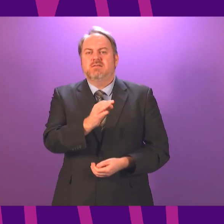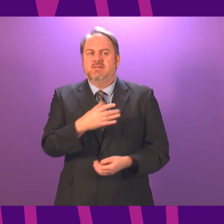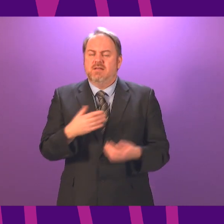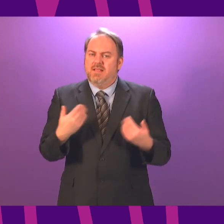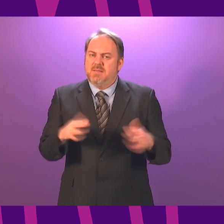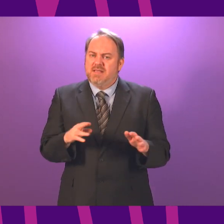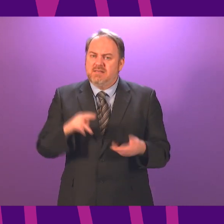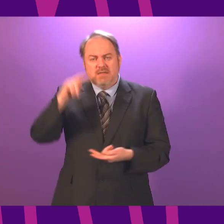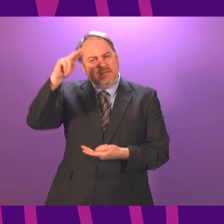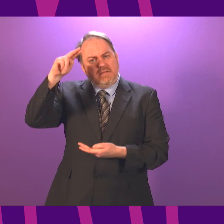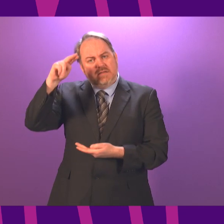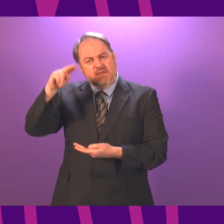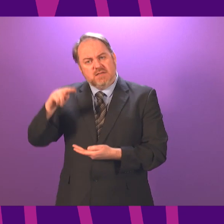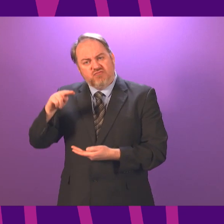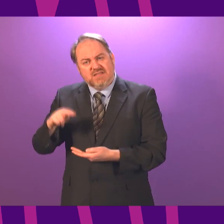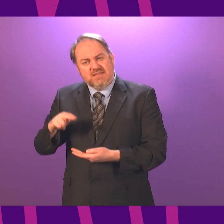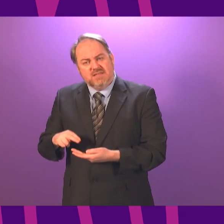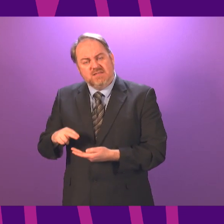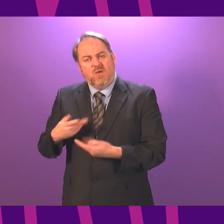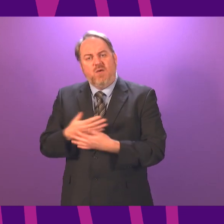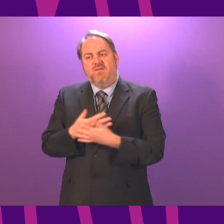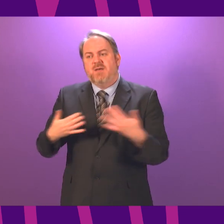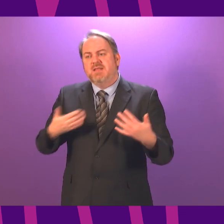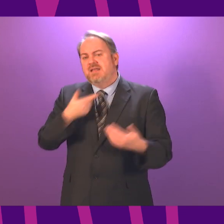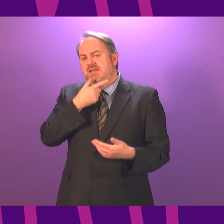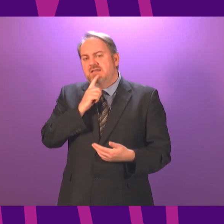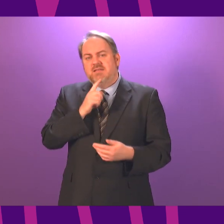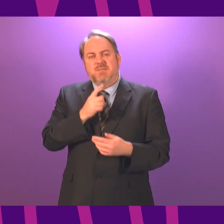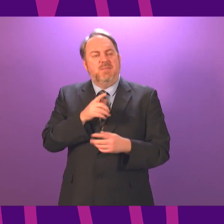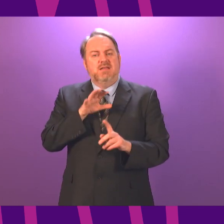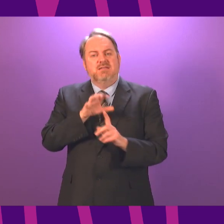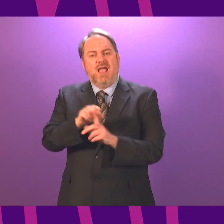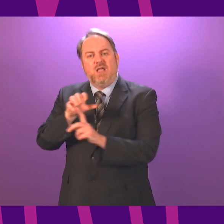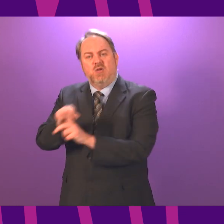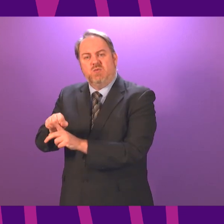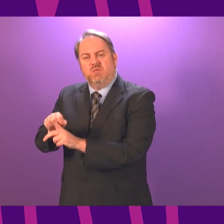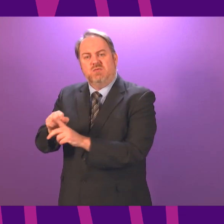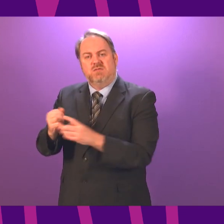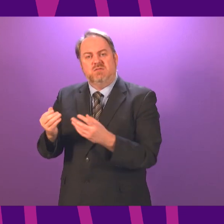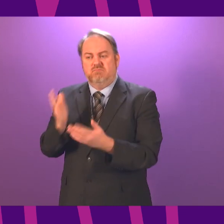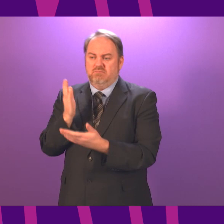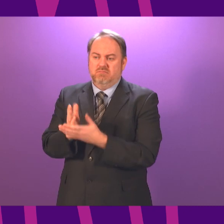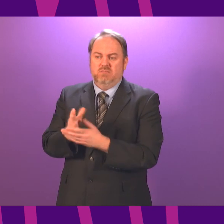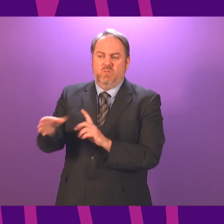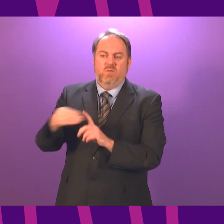in the number of diagnoses of cancers and other major health issues during the Covid pandemic?